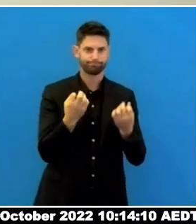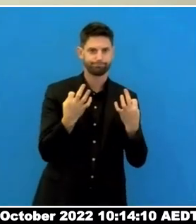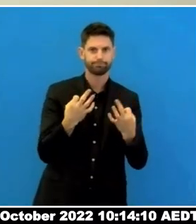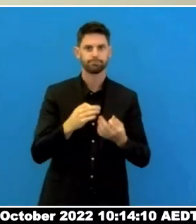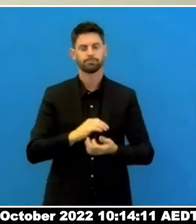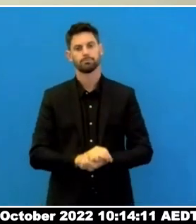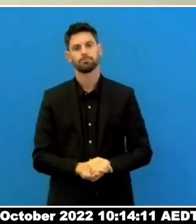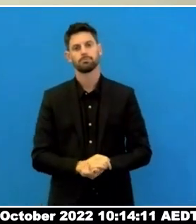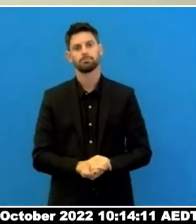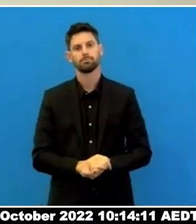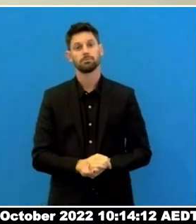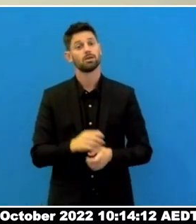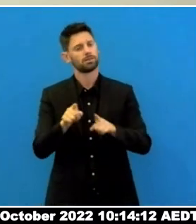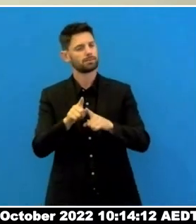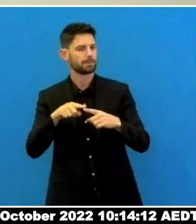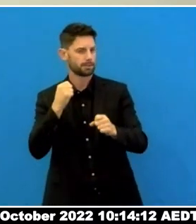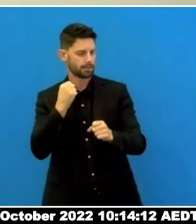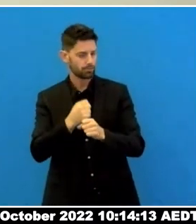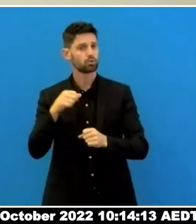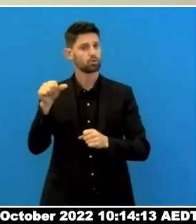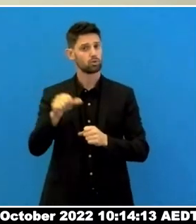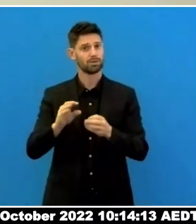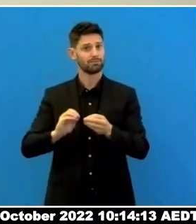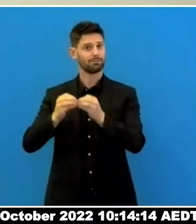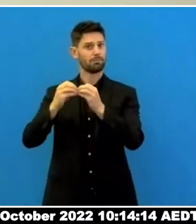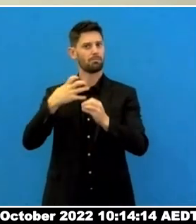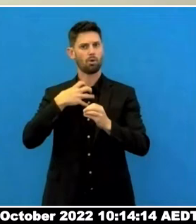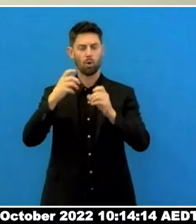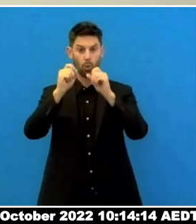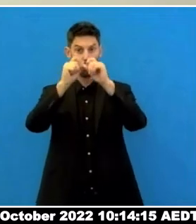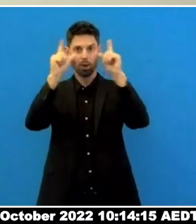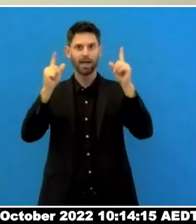They include creating awareness of campaigns against relevant rights